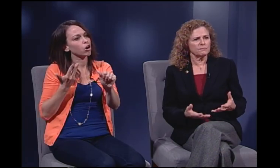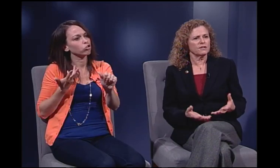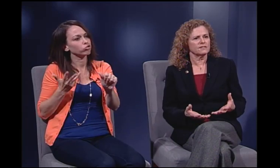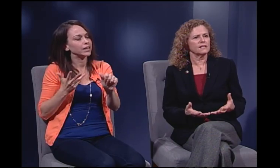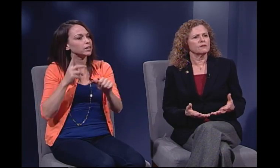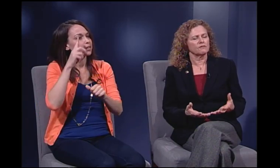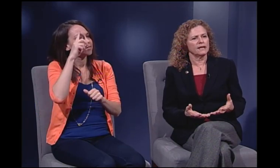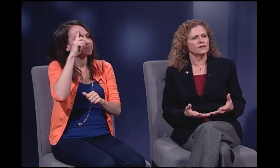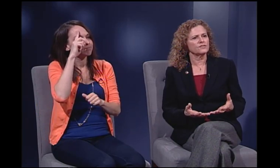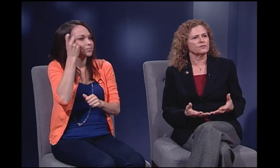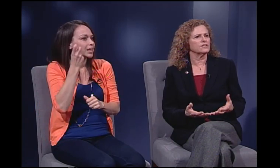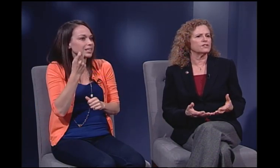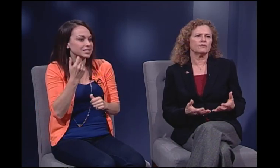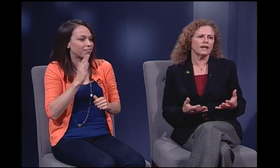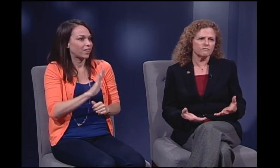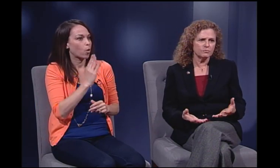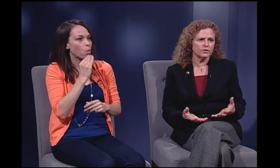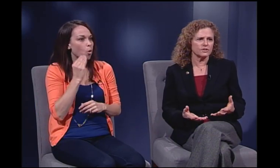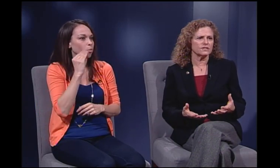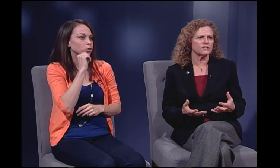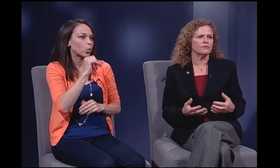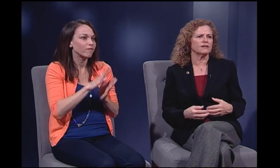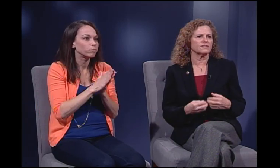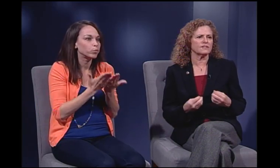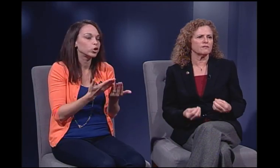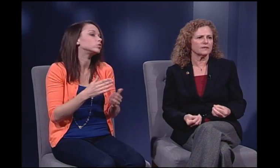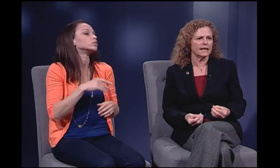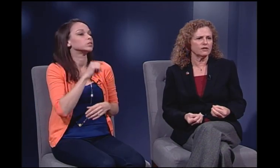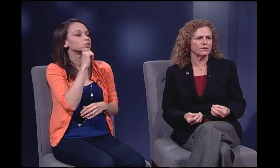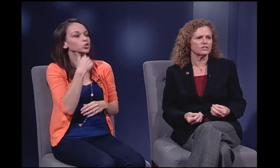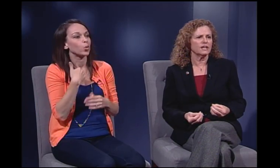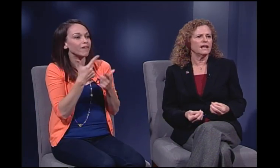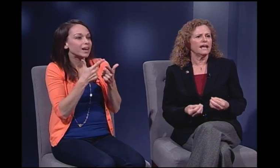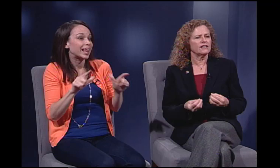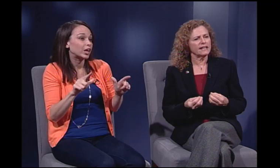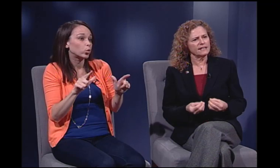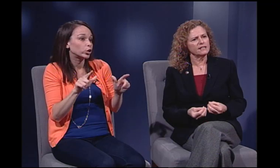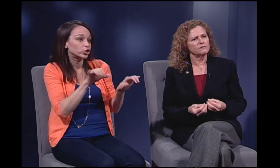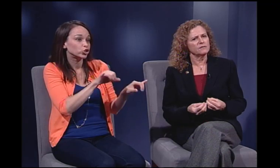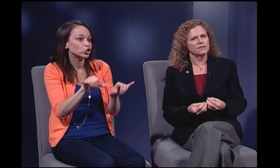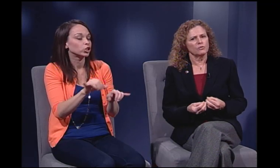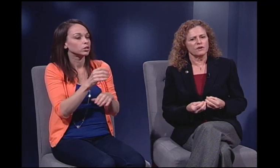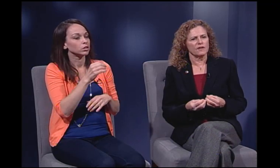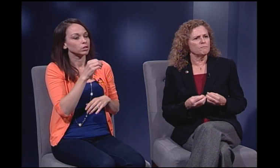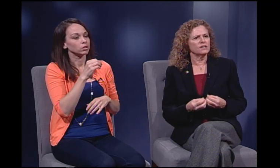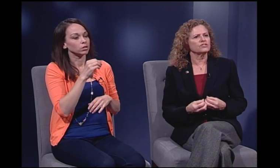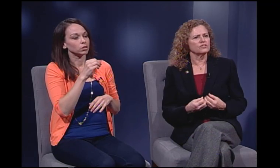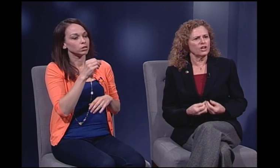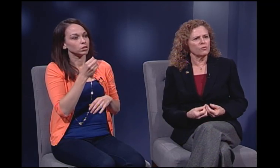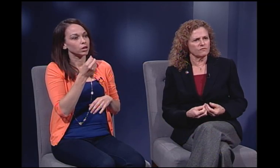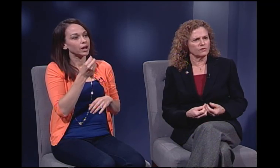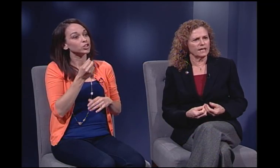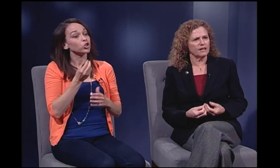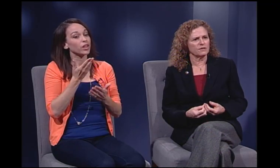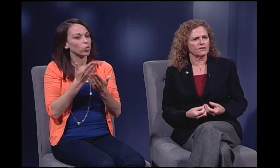because they come from households that don't have books, that don't have the same language and they come with a much lower vocabulary